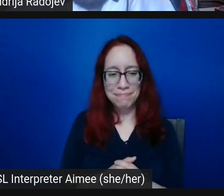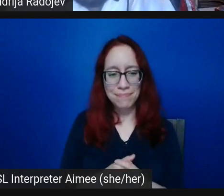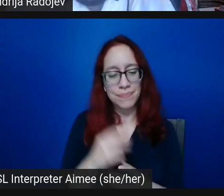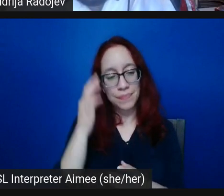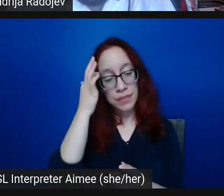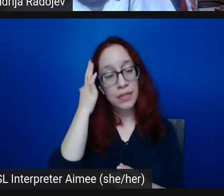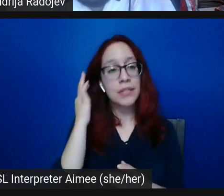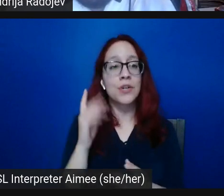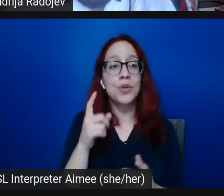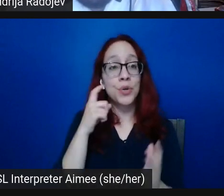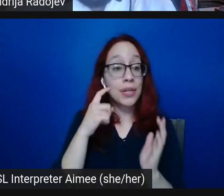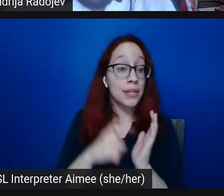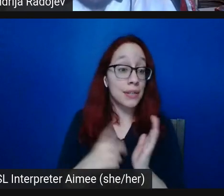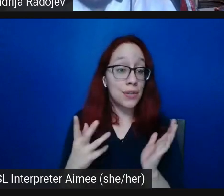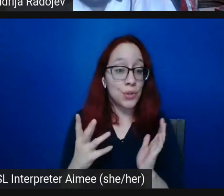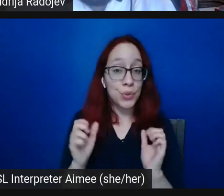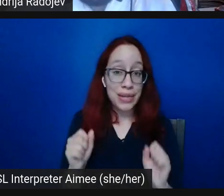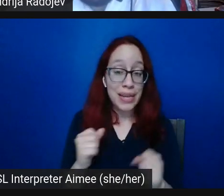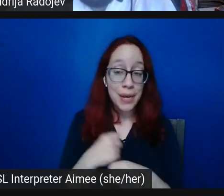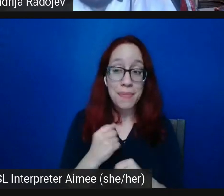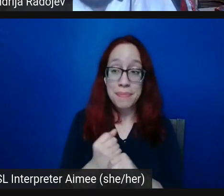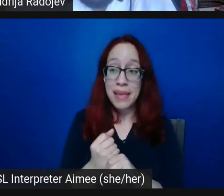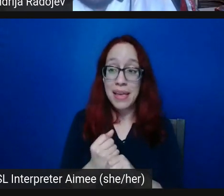that we have a great responsibility in our hands.